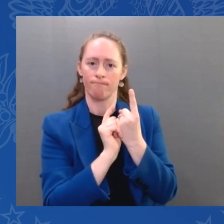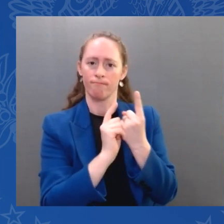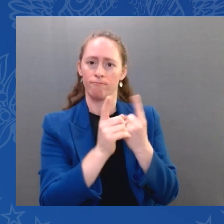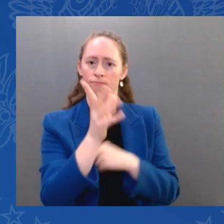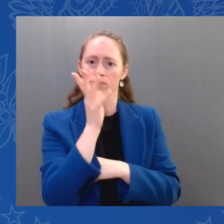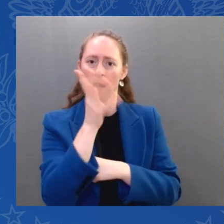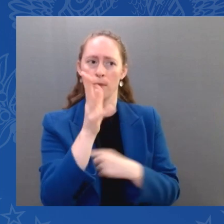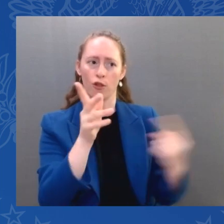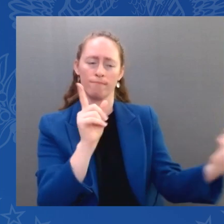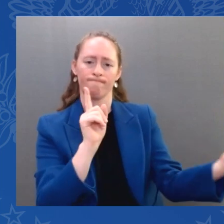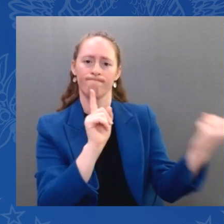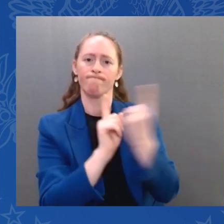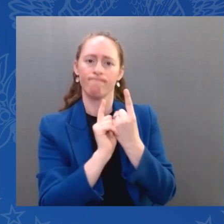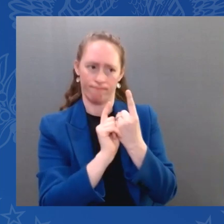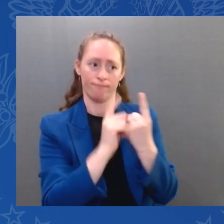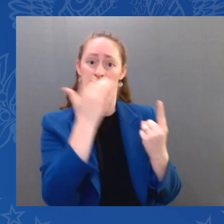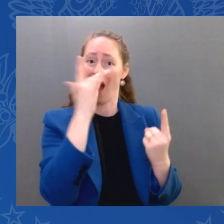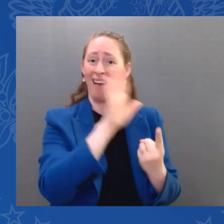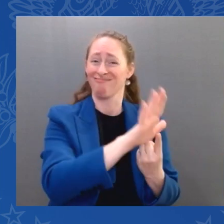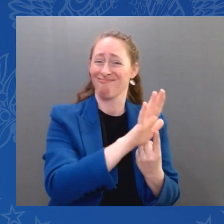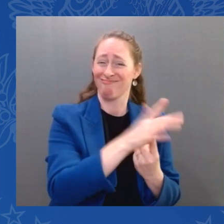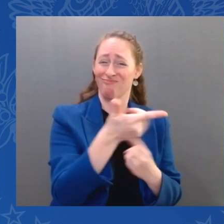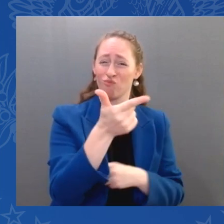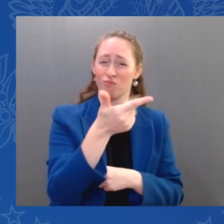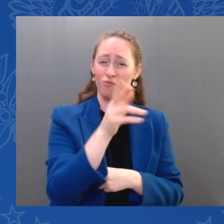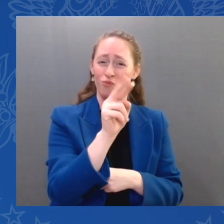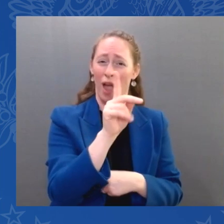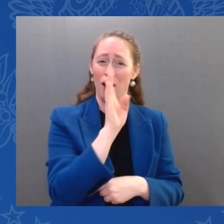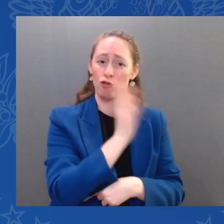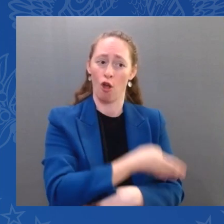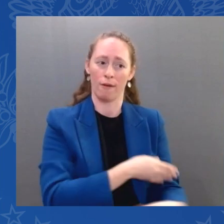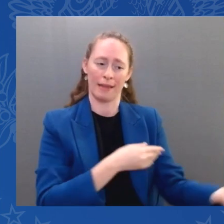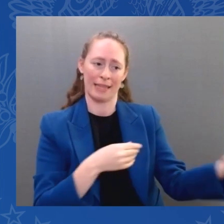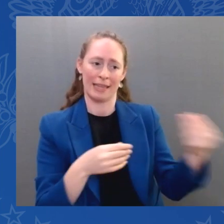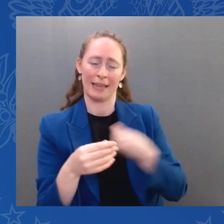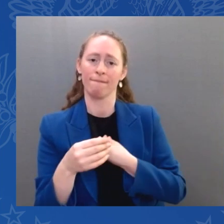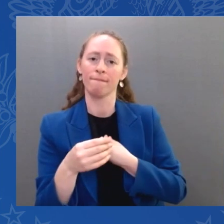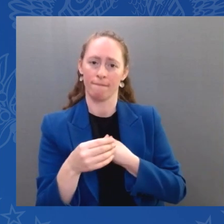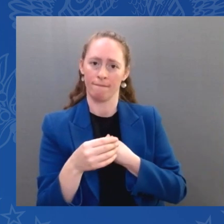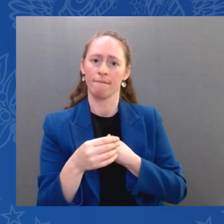And I read it. It reads, quote, "Erase the invisible line